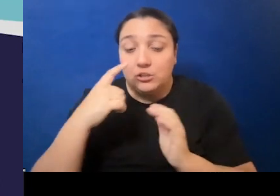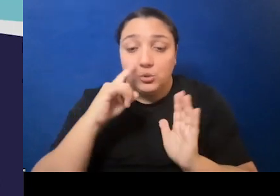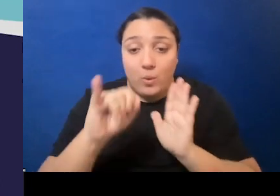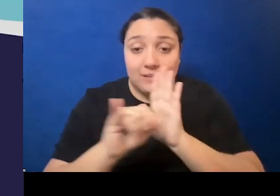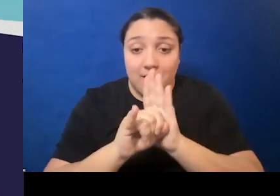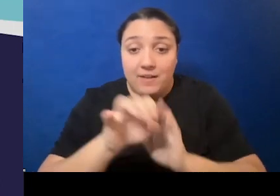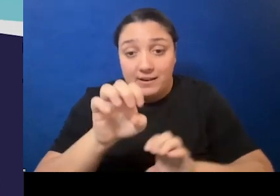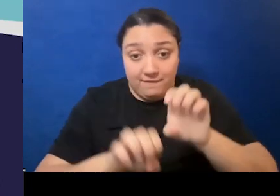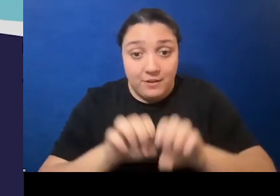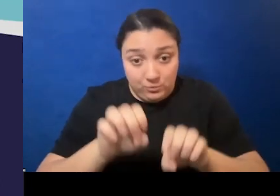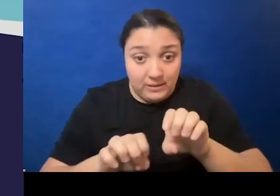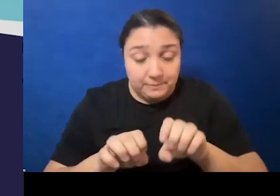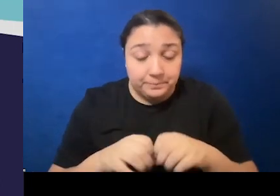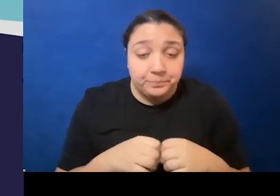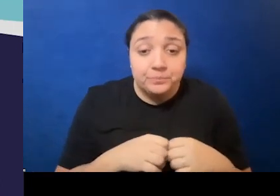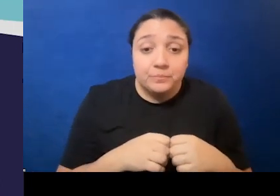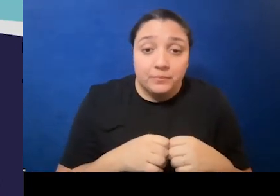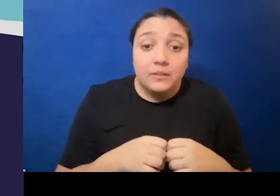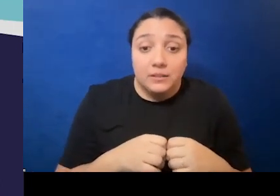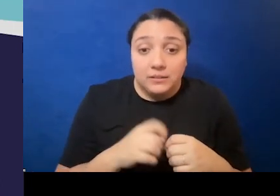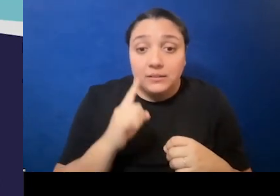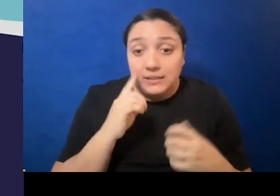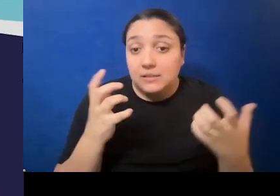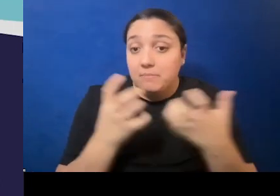JUST TO IDENTIFY AND EVALUATE